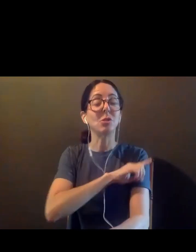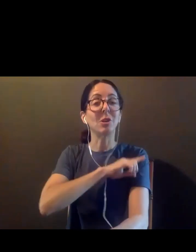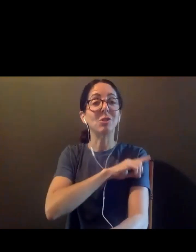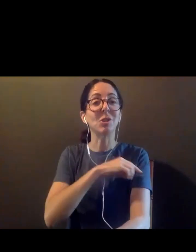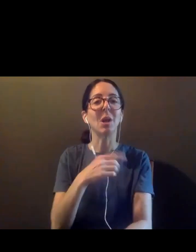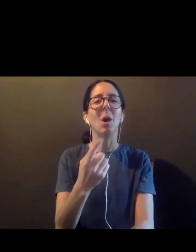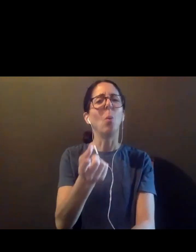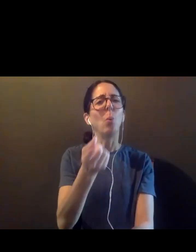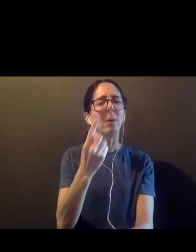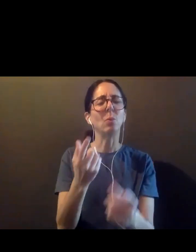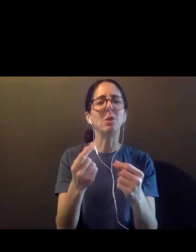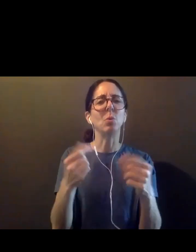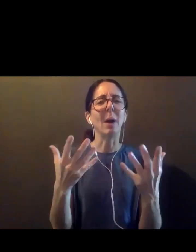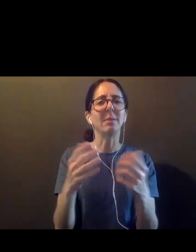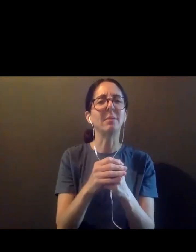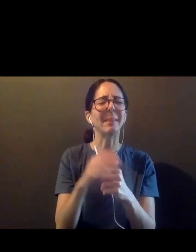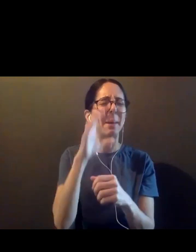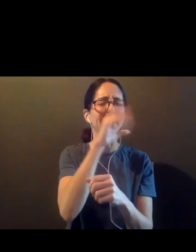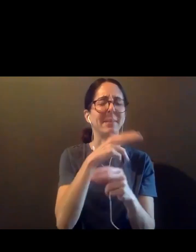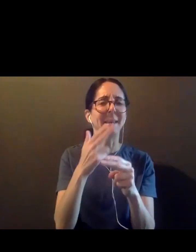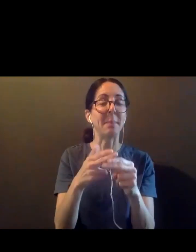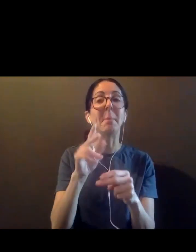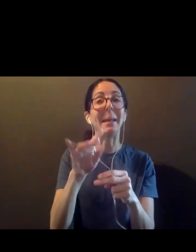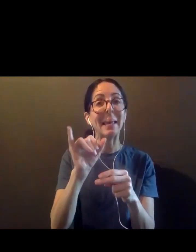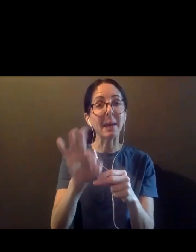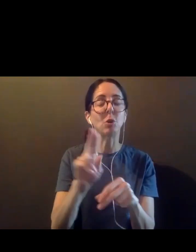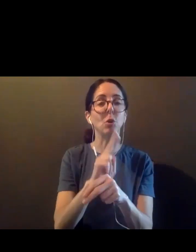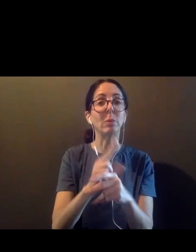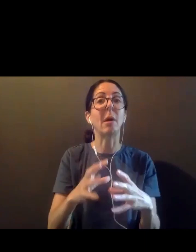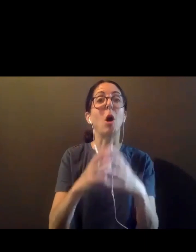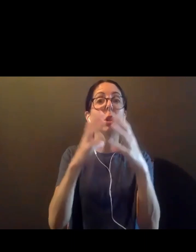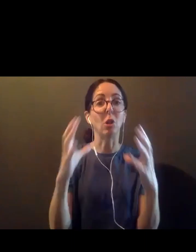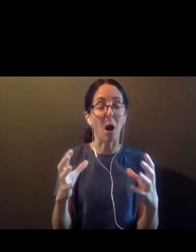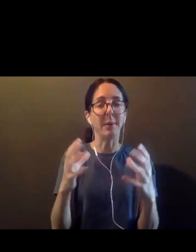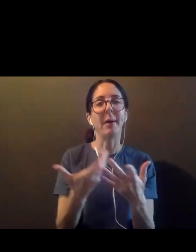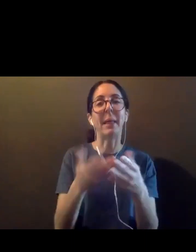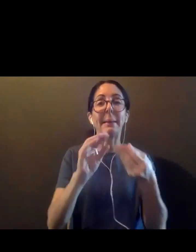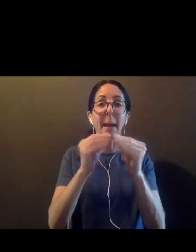So, if you’re working with a lot of quantitative data, what does that mean, what is it look like on the ground?